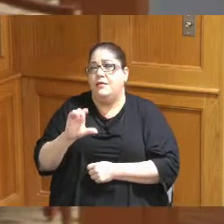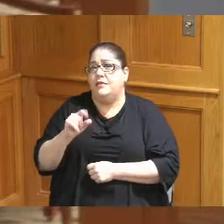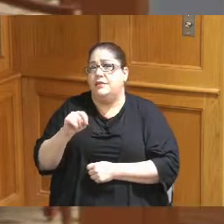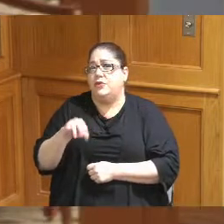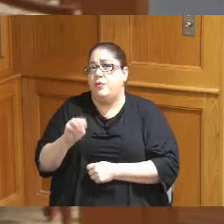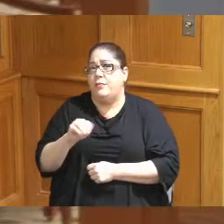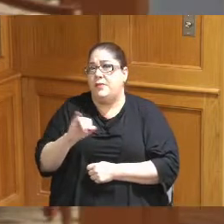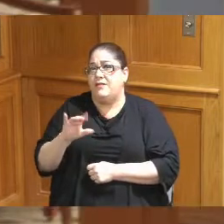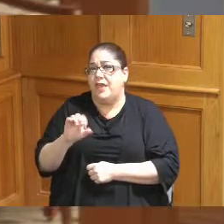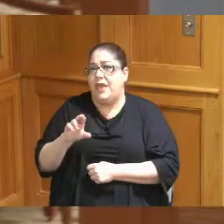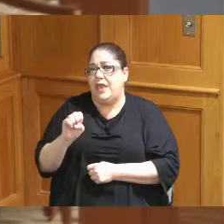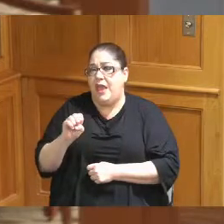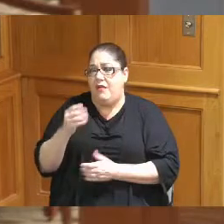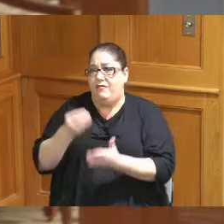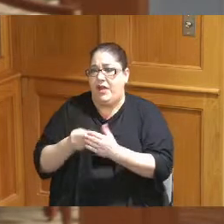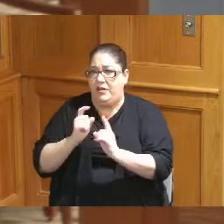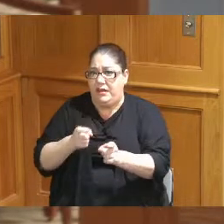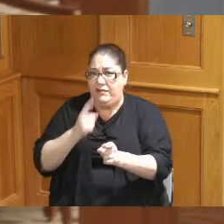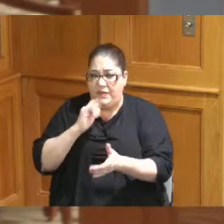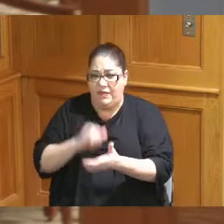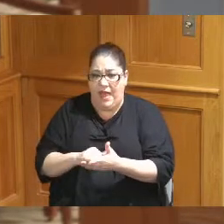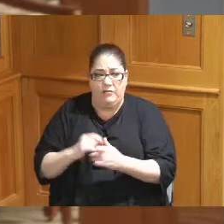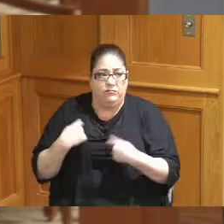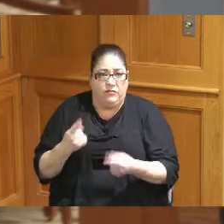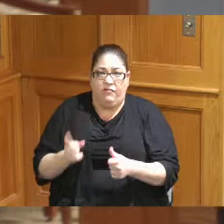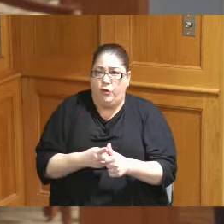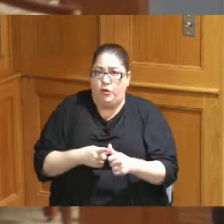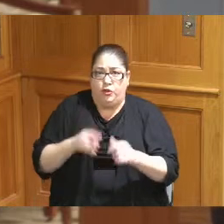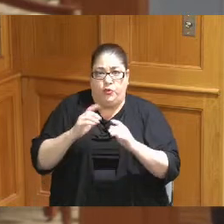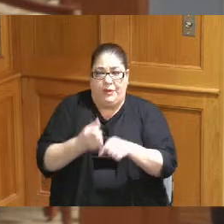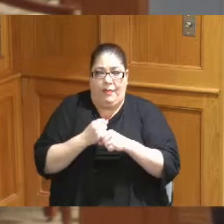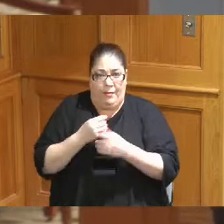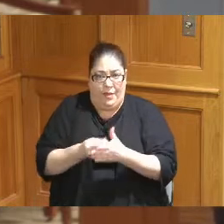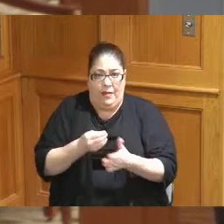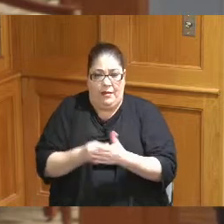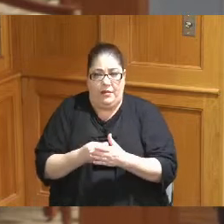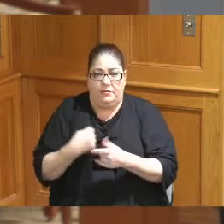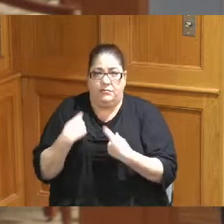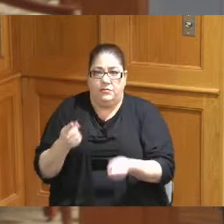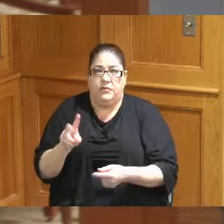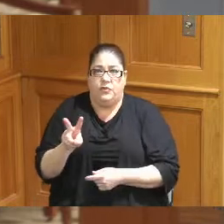so I mean we've been working with them since and funding them with these dollars since 2008.